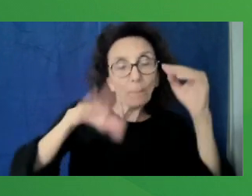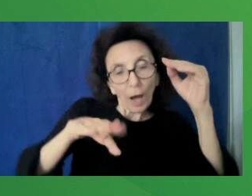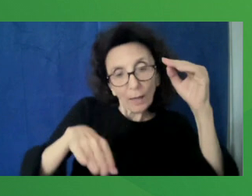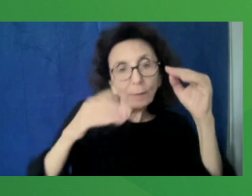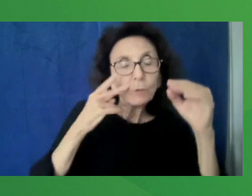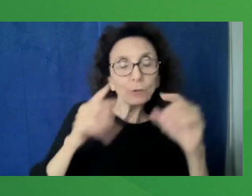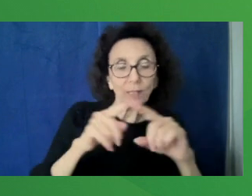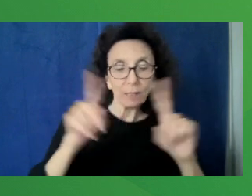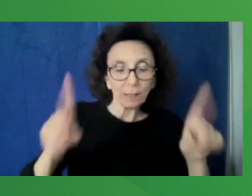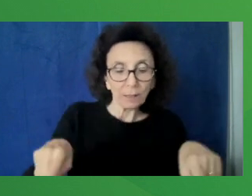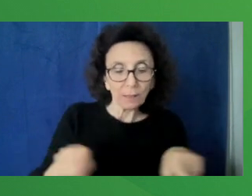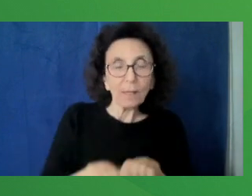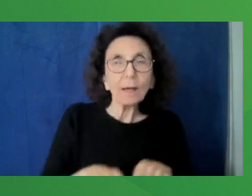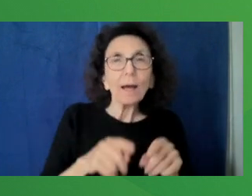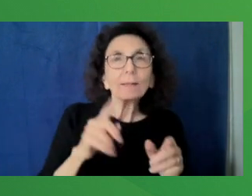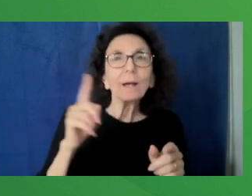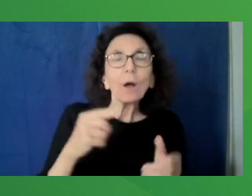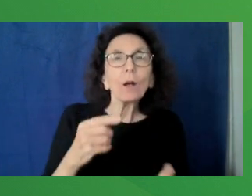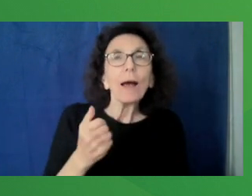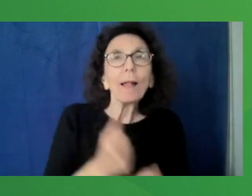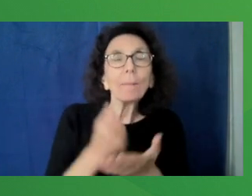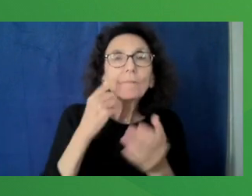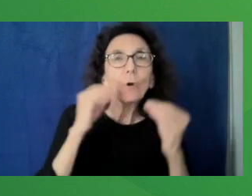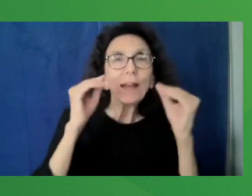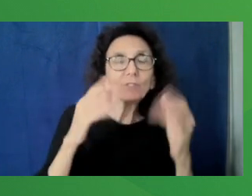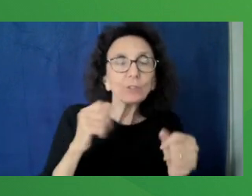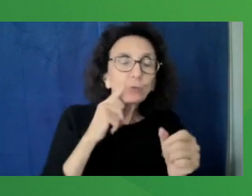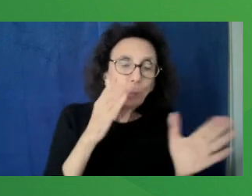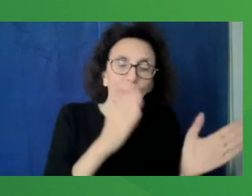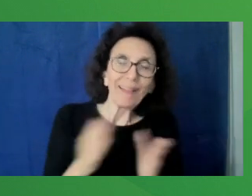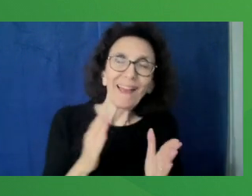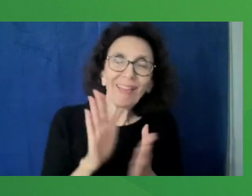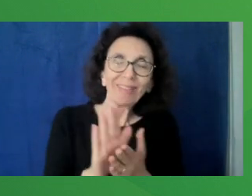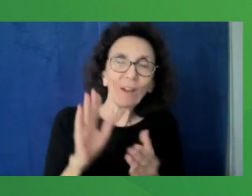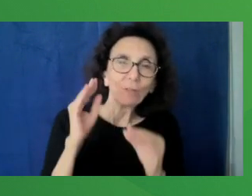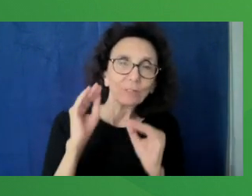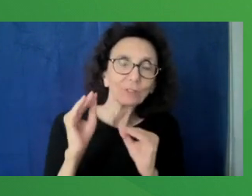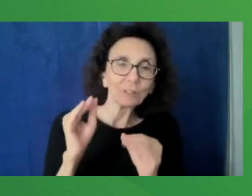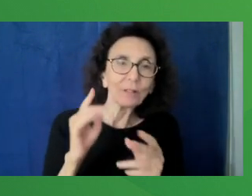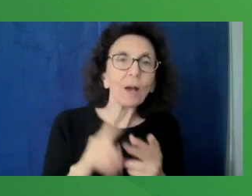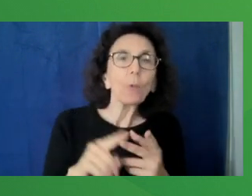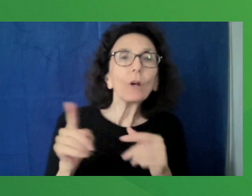using it. And we also have a modular approach. So, many of the guides have sort of pieces that